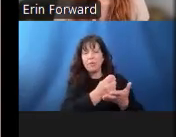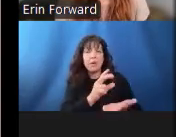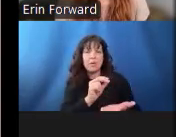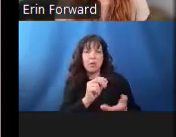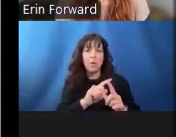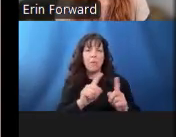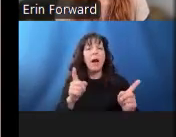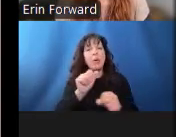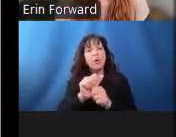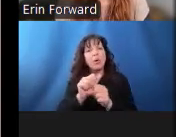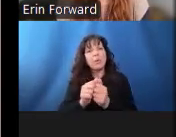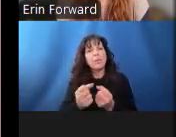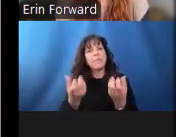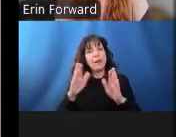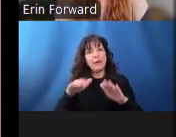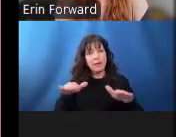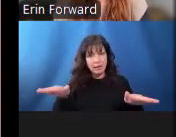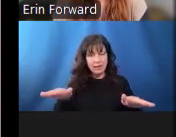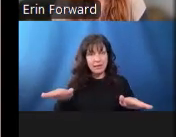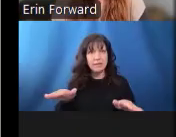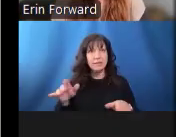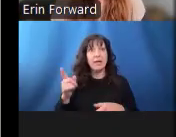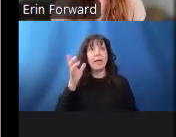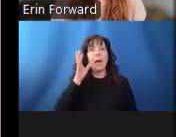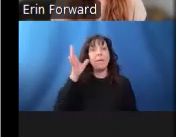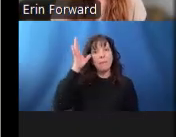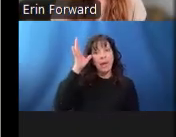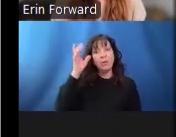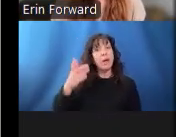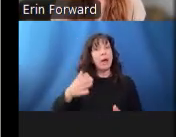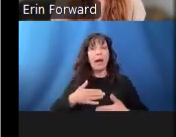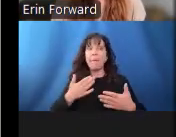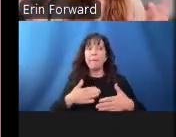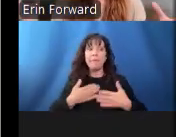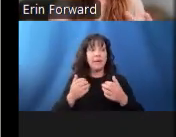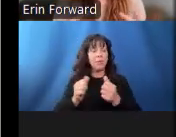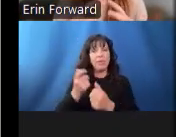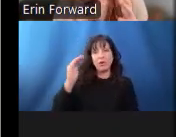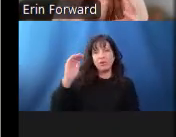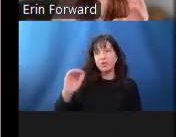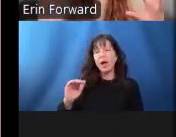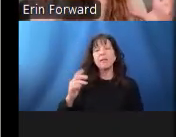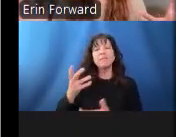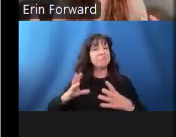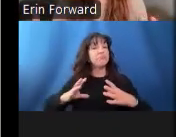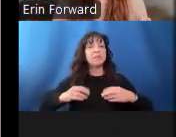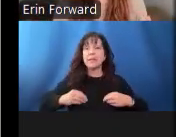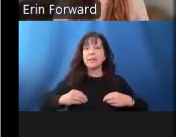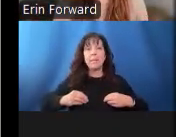with a lot of kids that are and parents that are really happy with where their children are and have accepted and don't have